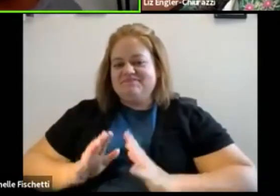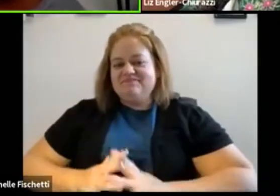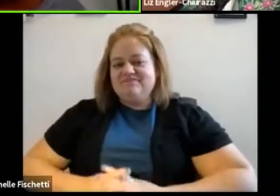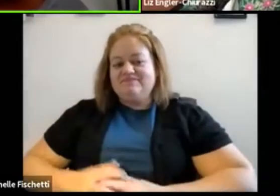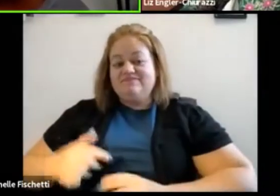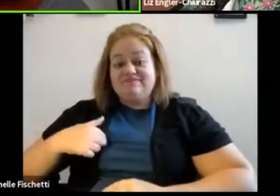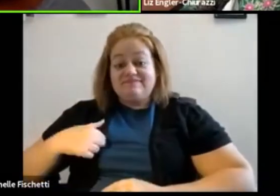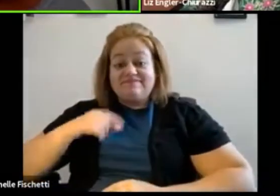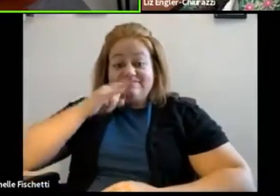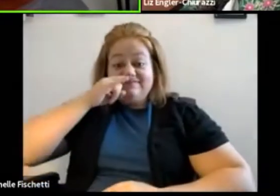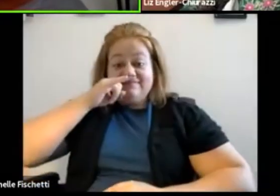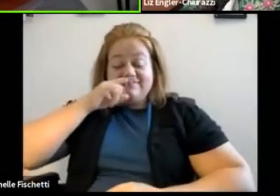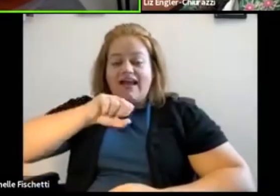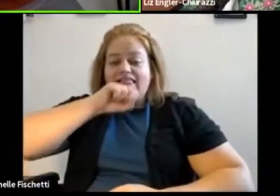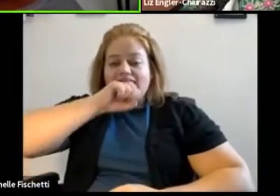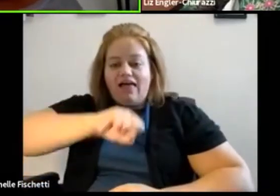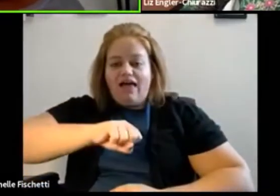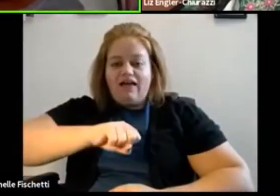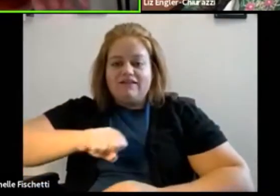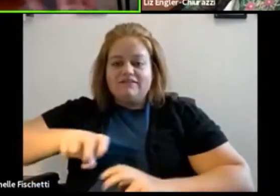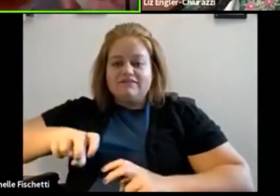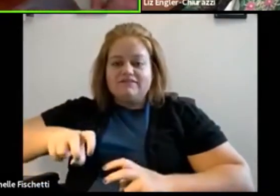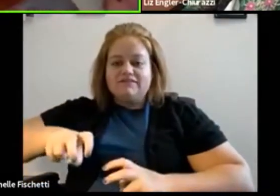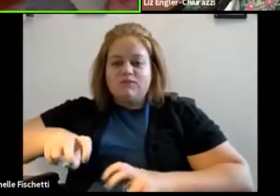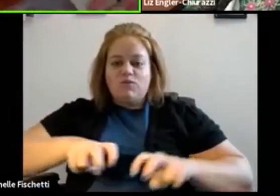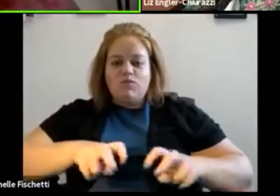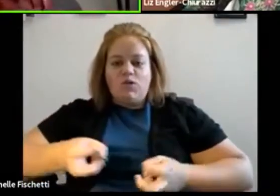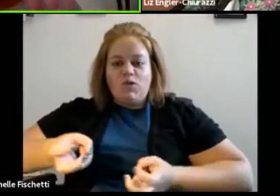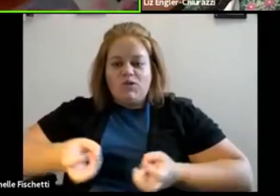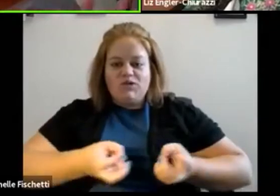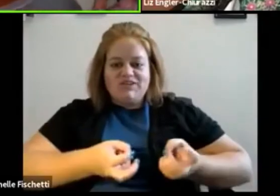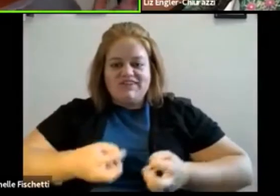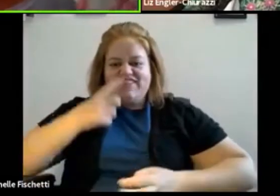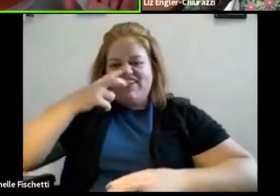to roller skate but obviously just for fun and just kind of a casual weekend